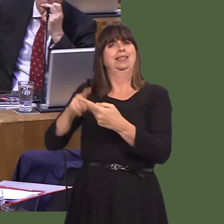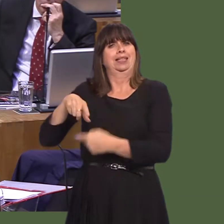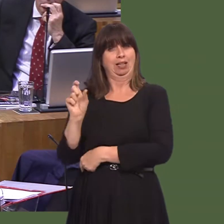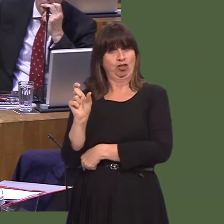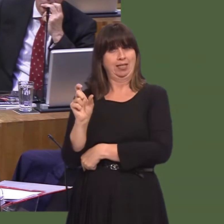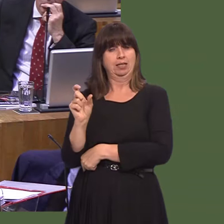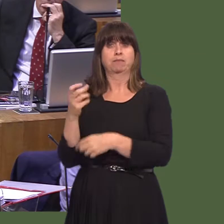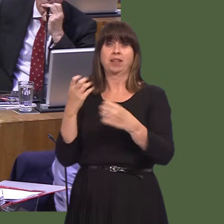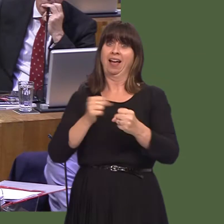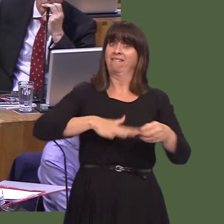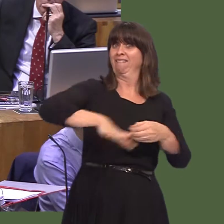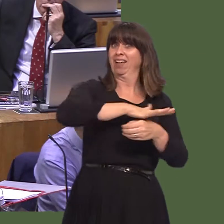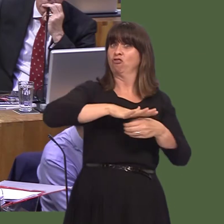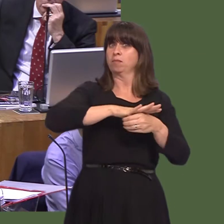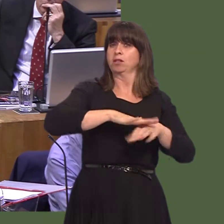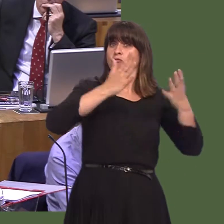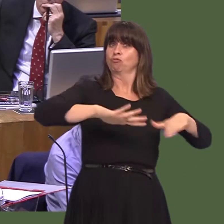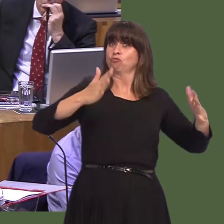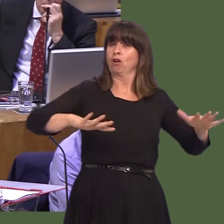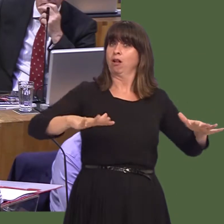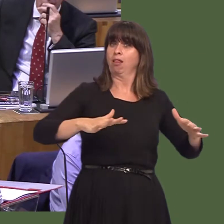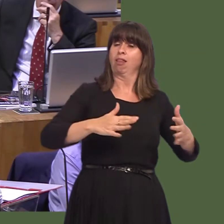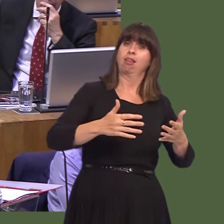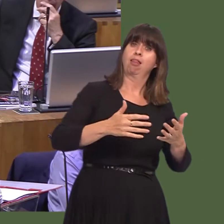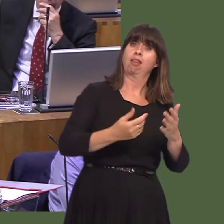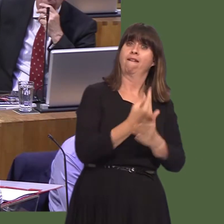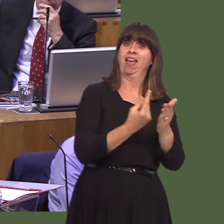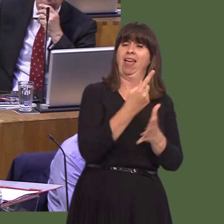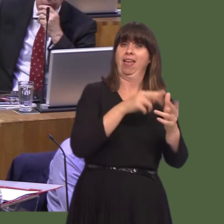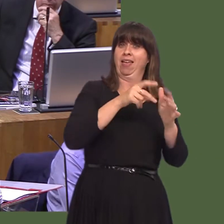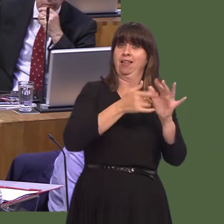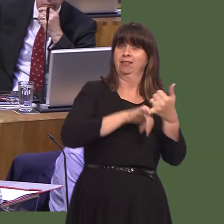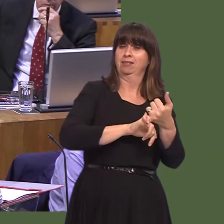We have the environment and rural affairs Brexit round-table stakeholder group, set up after the referendum.